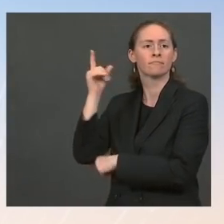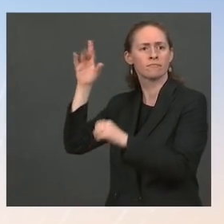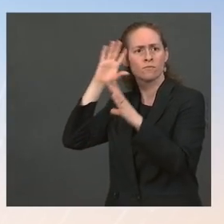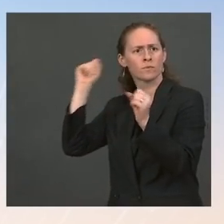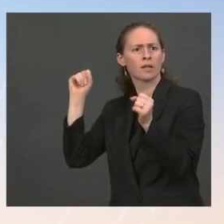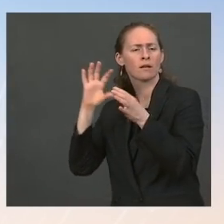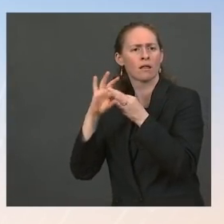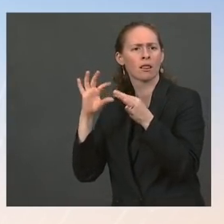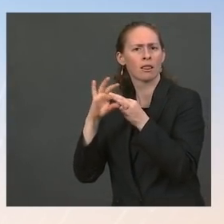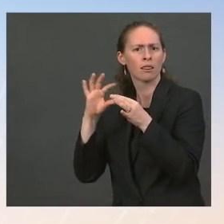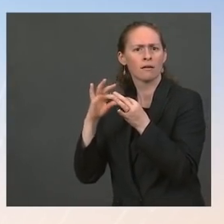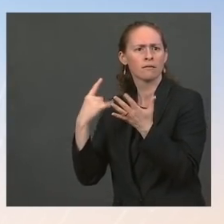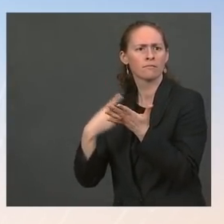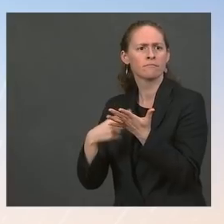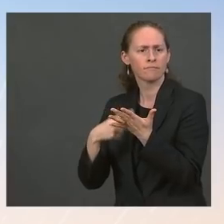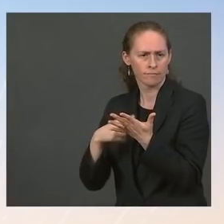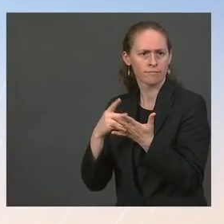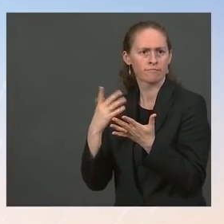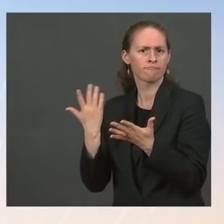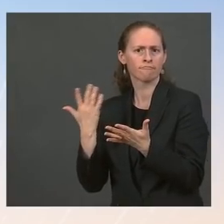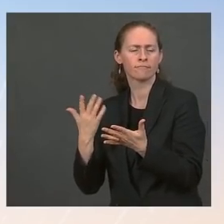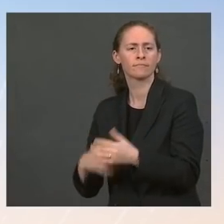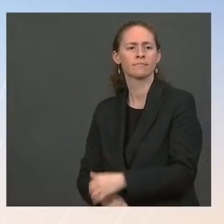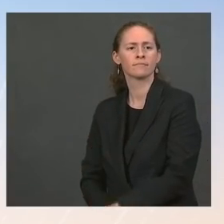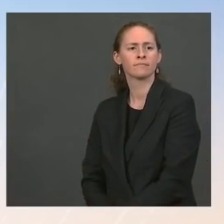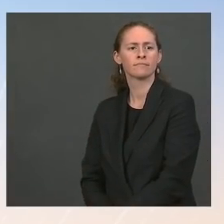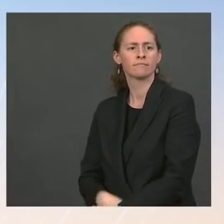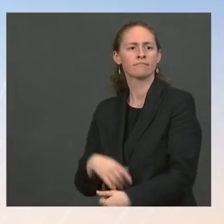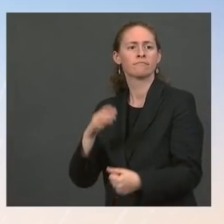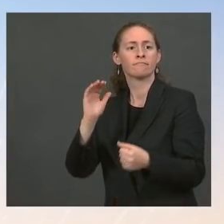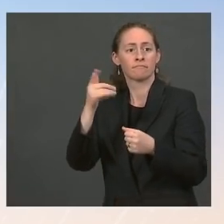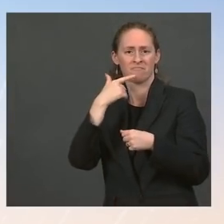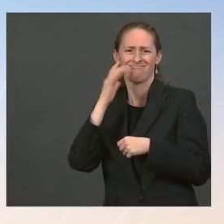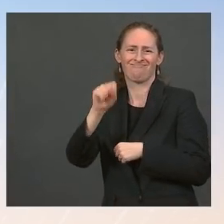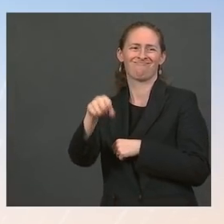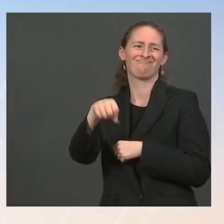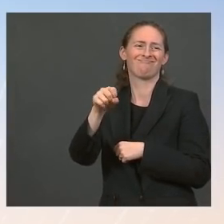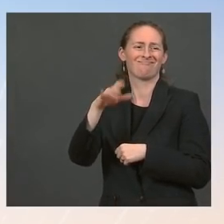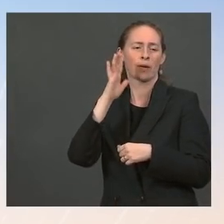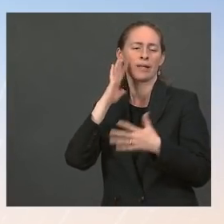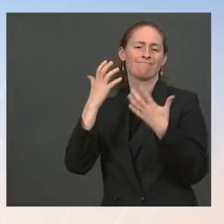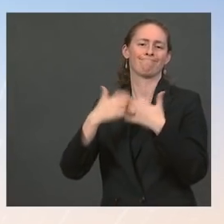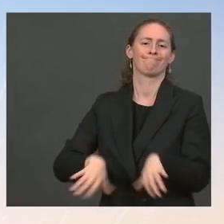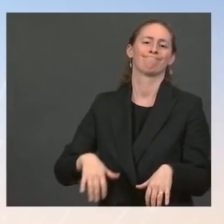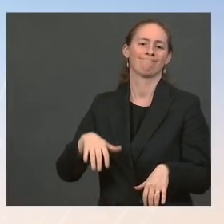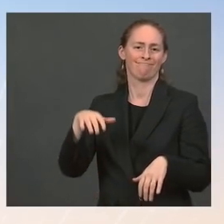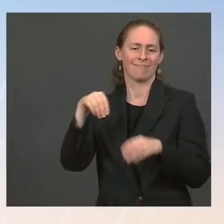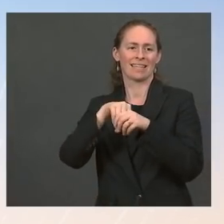but they're not going to get the $3.5 trillion. "We'll get less than that, but we're going to get it." And then he said, "And we're going to come back